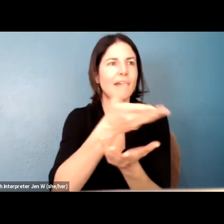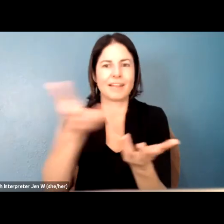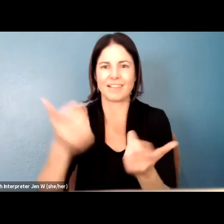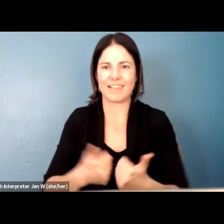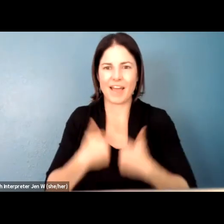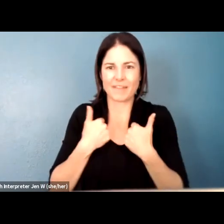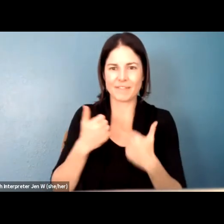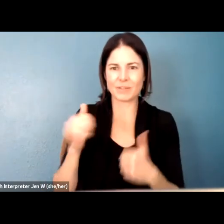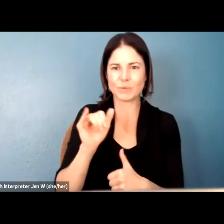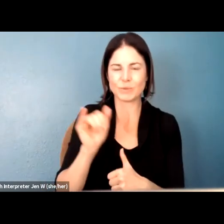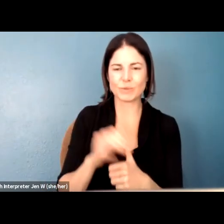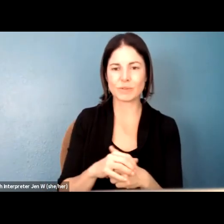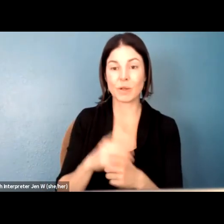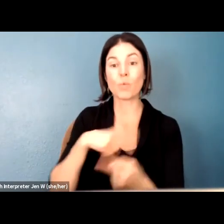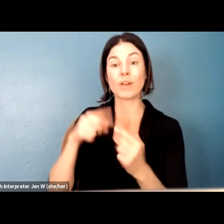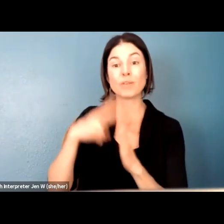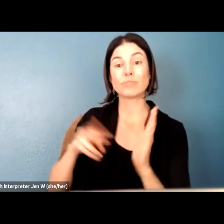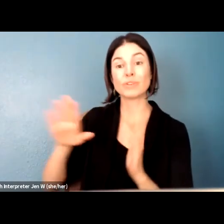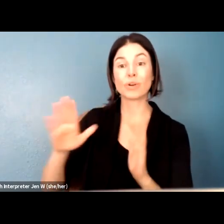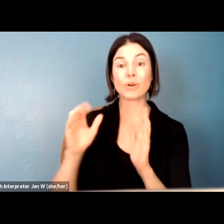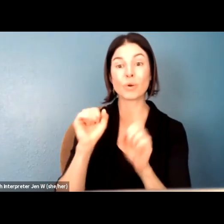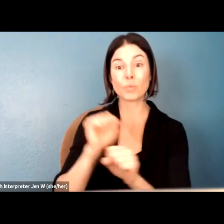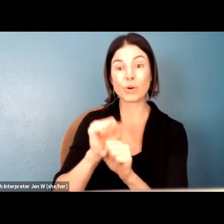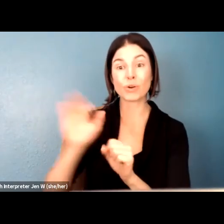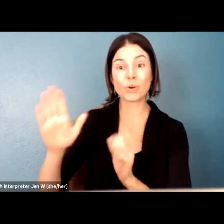When I read Lee Patel's work, I feel like my mind is taking a